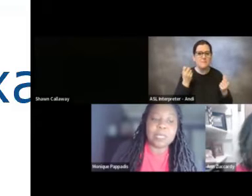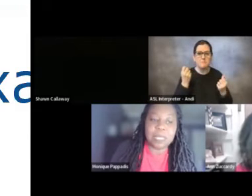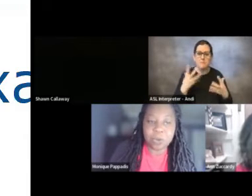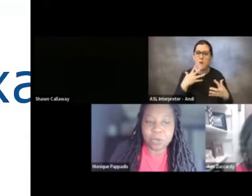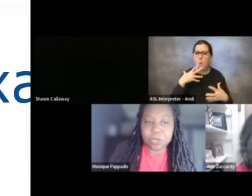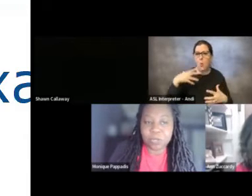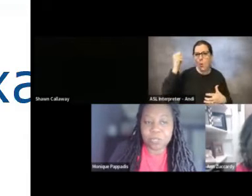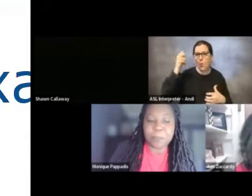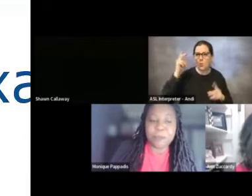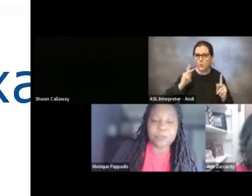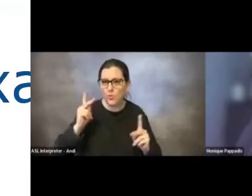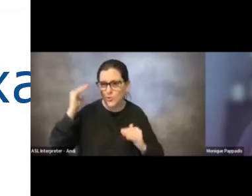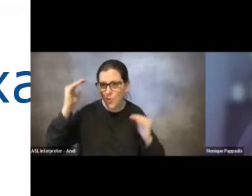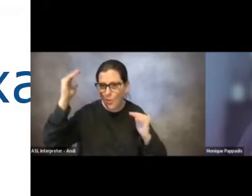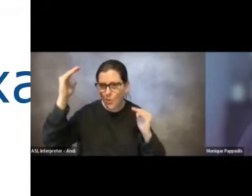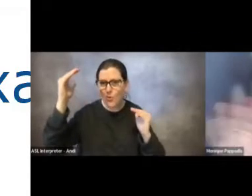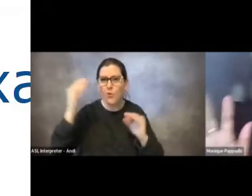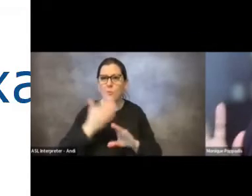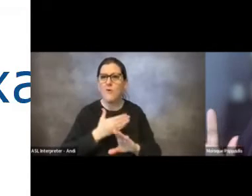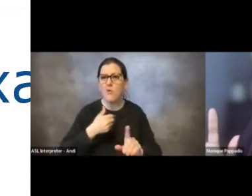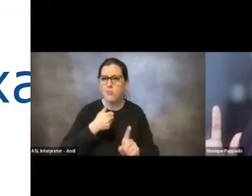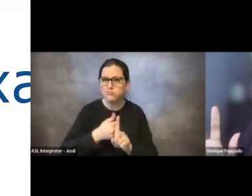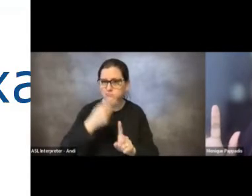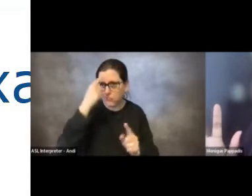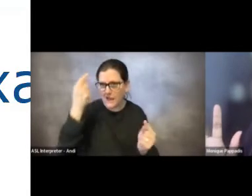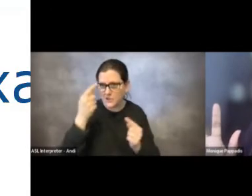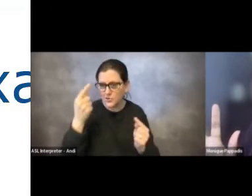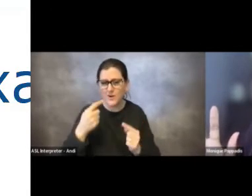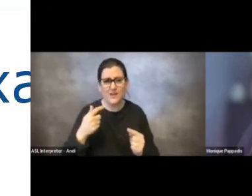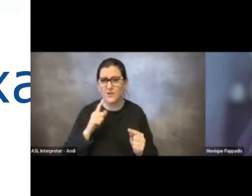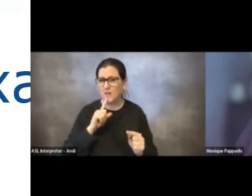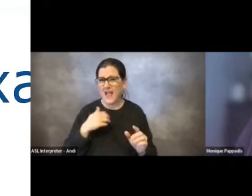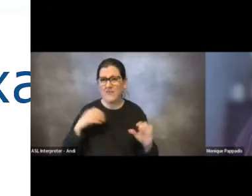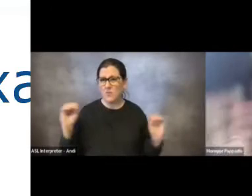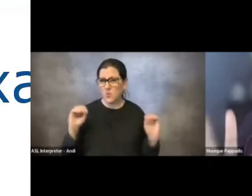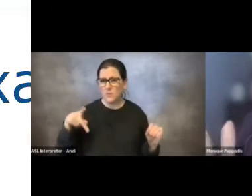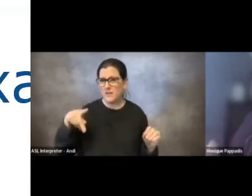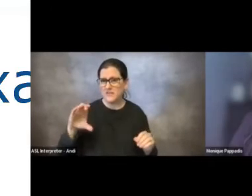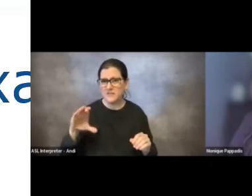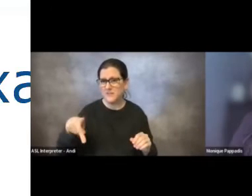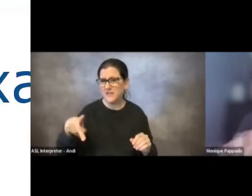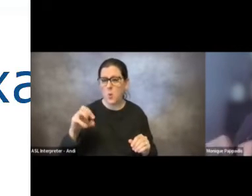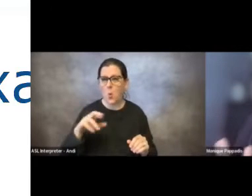many older adults, before their brain injury didn't even have a primary care provider, or didn't see one, let's say that didn't